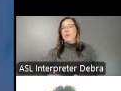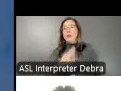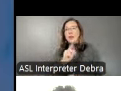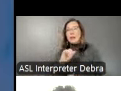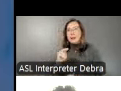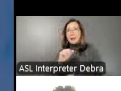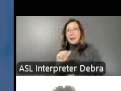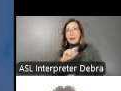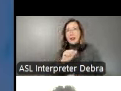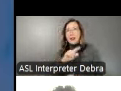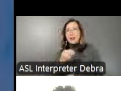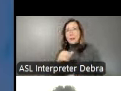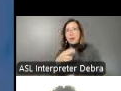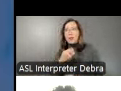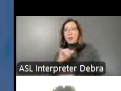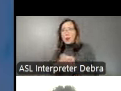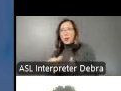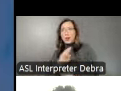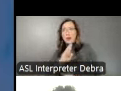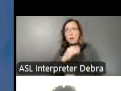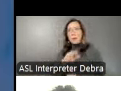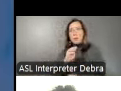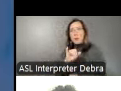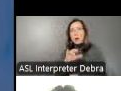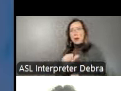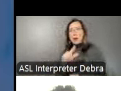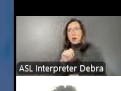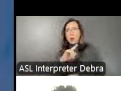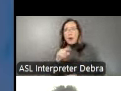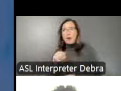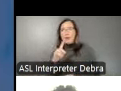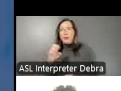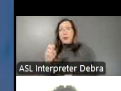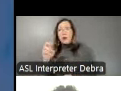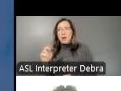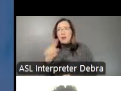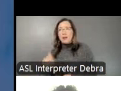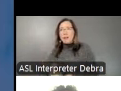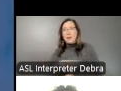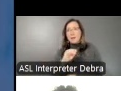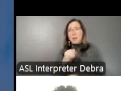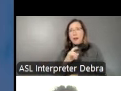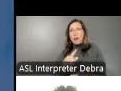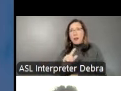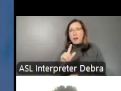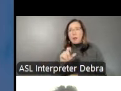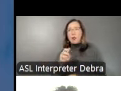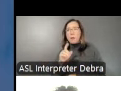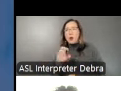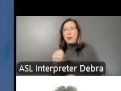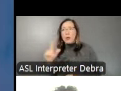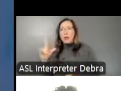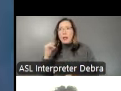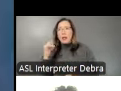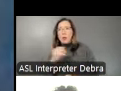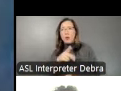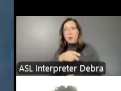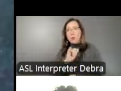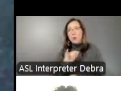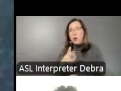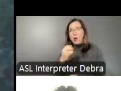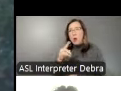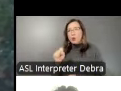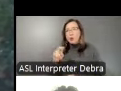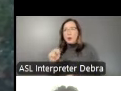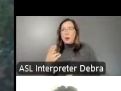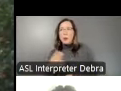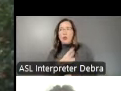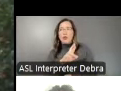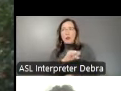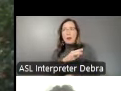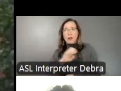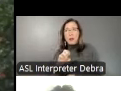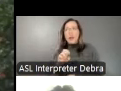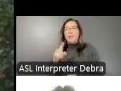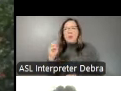Rani Ramaswamy of Minnesota. Absent today is Emil Kang of New York. As a reminder, the National